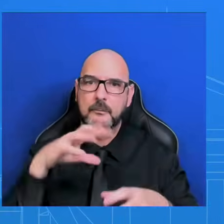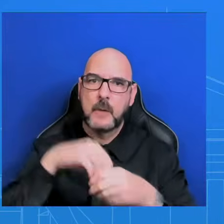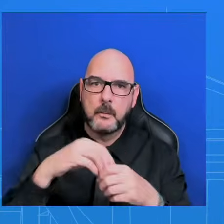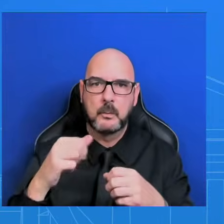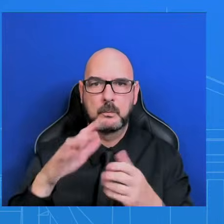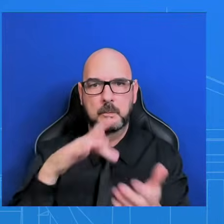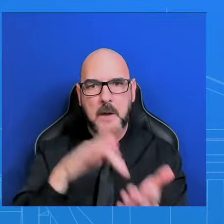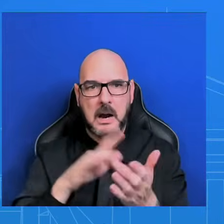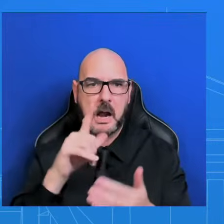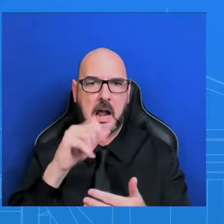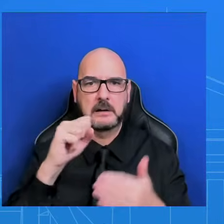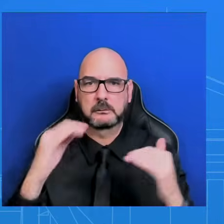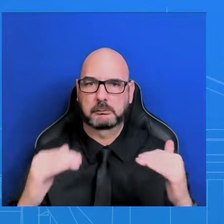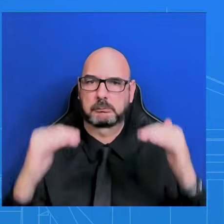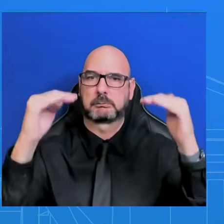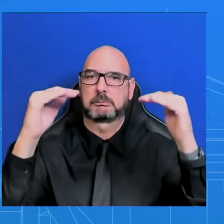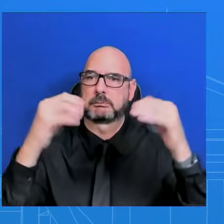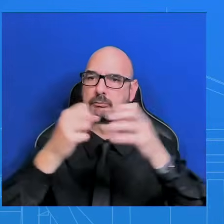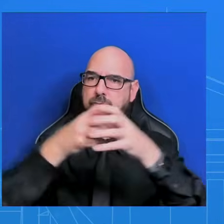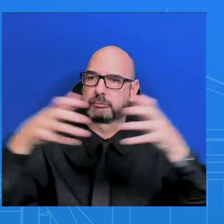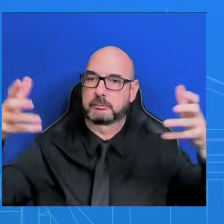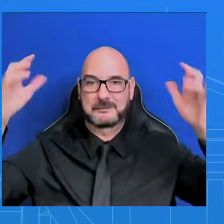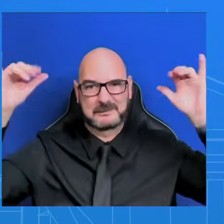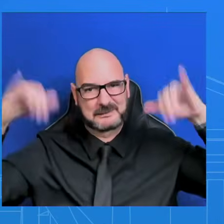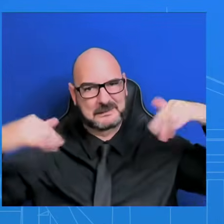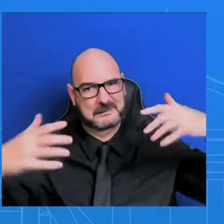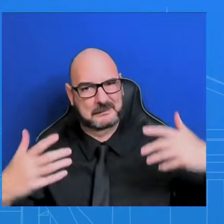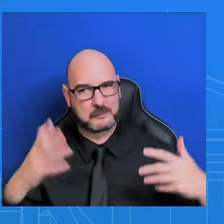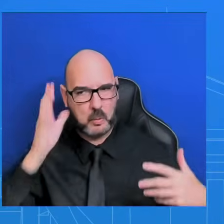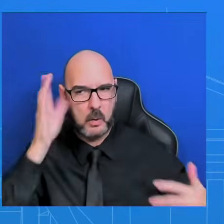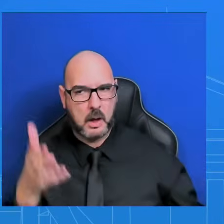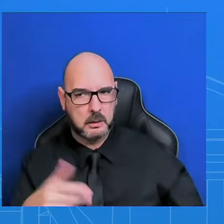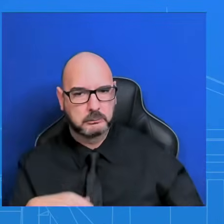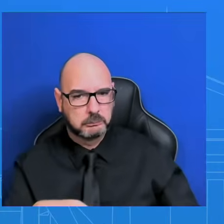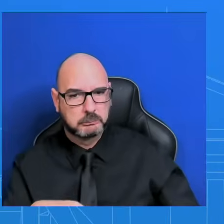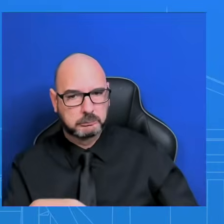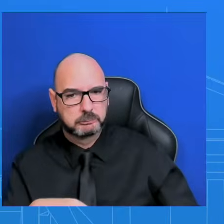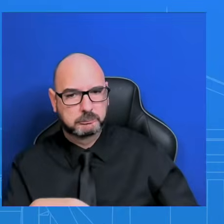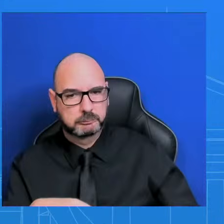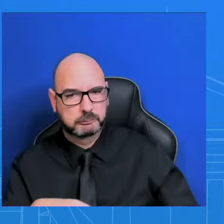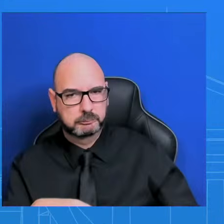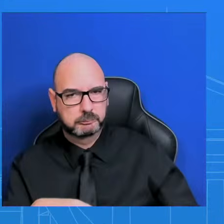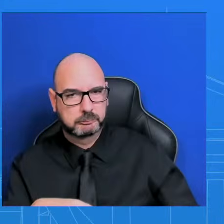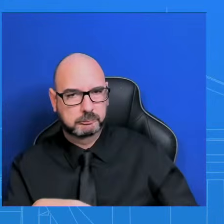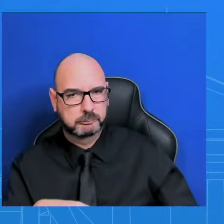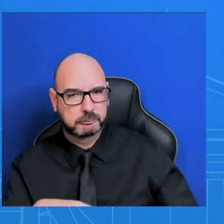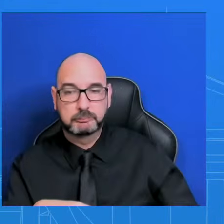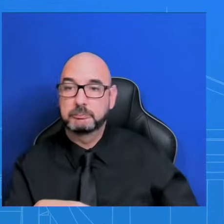The Press: Thanks, Karine. When the President was asked yesterday about Arab Americans not wanting to vote for him over Gaza,